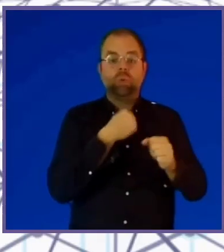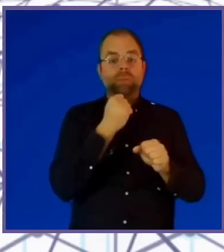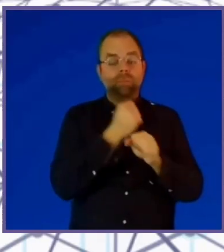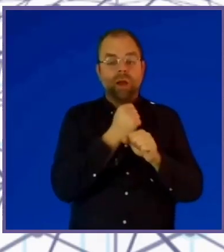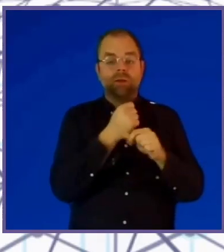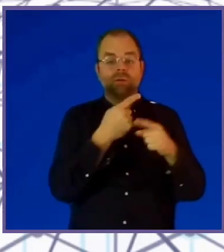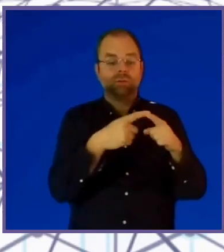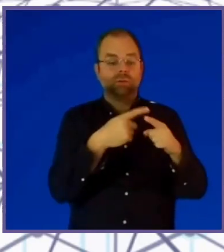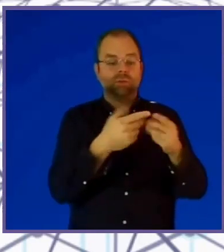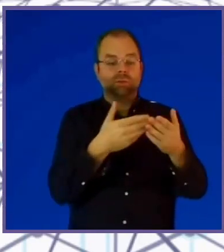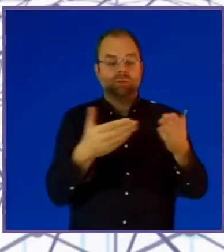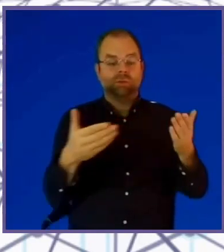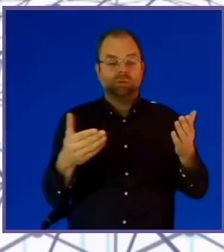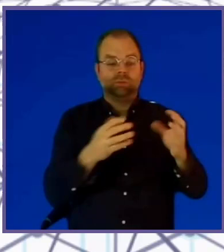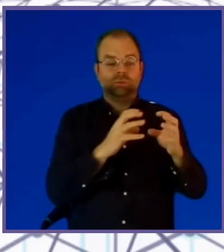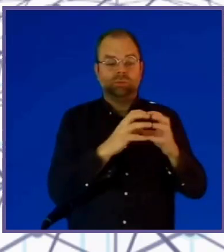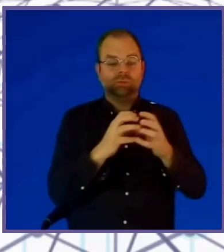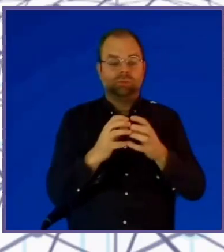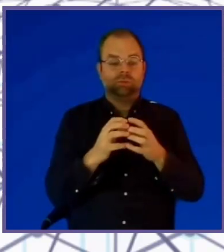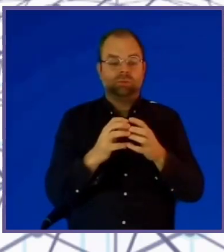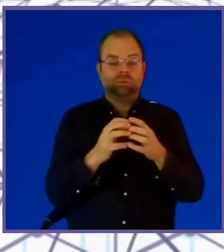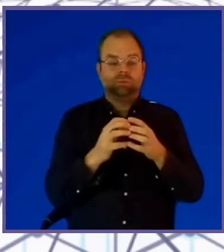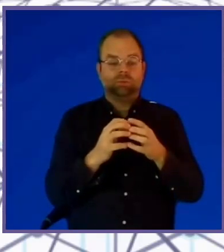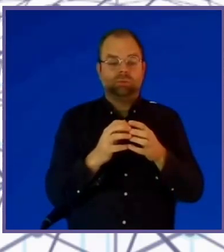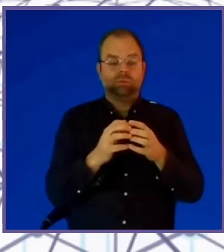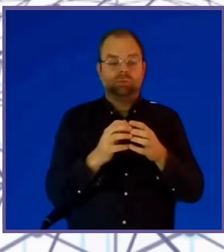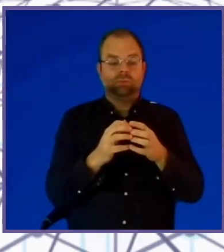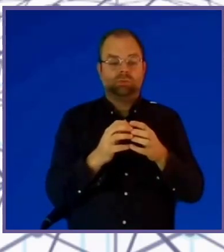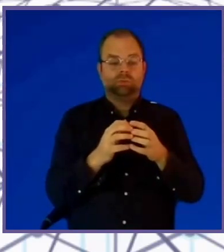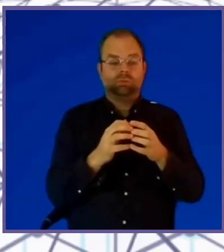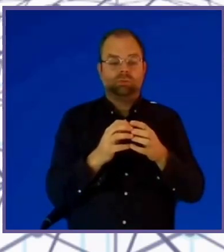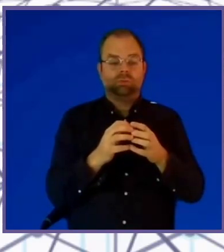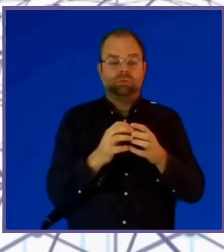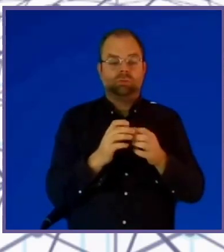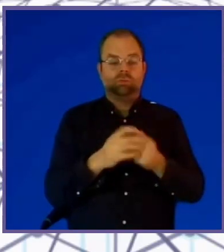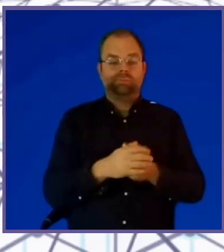We always thought we could do more, but we really didn't know how.